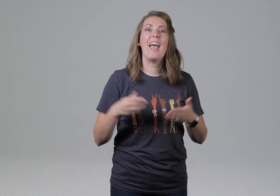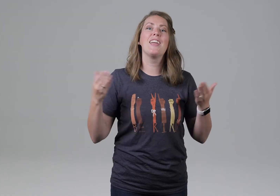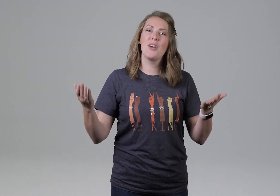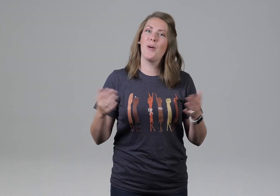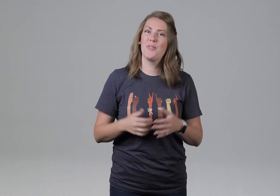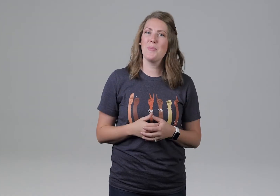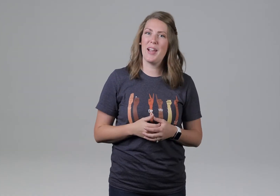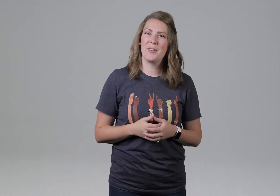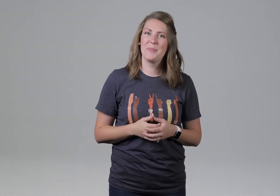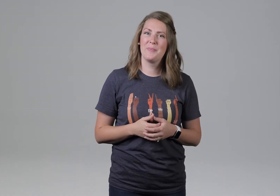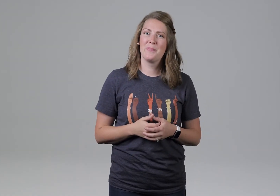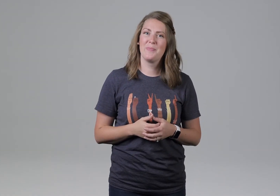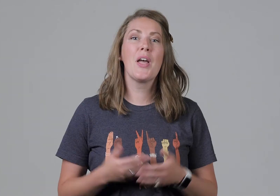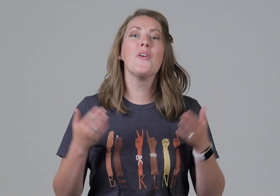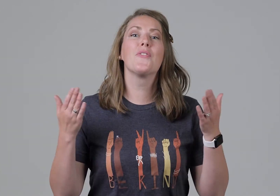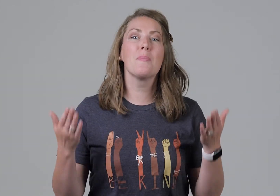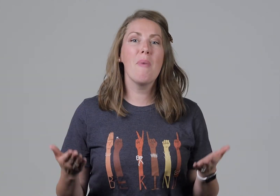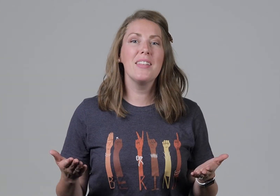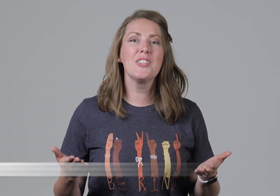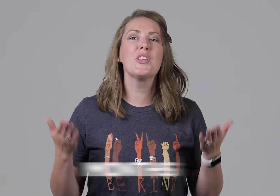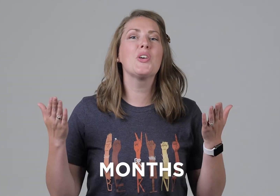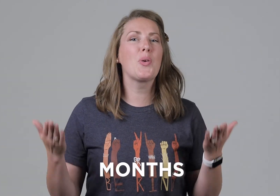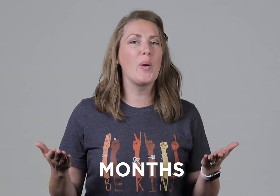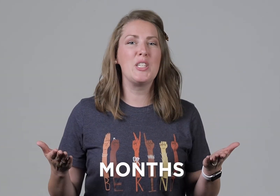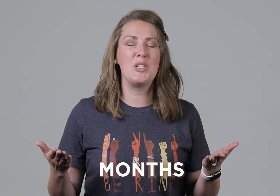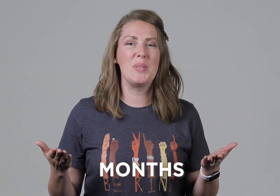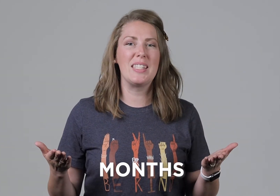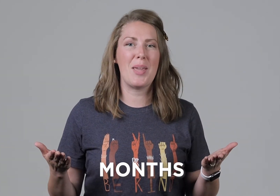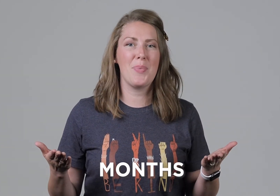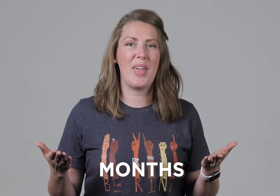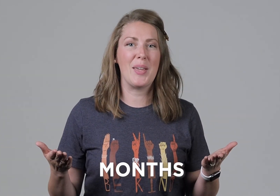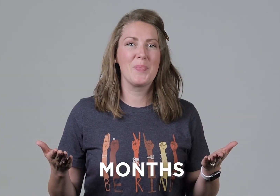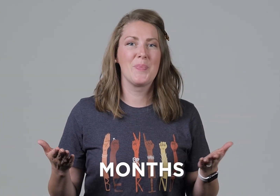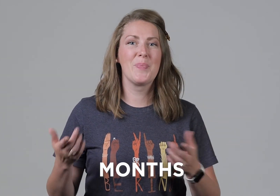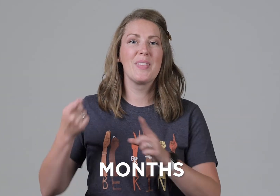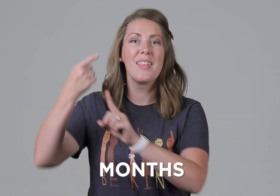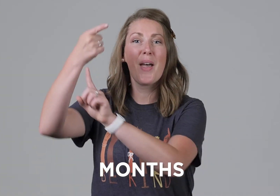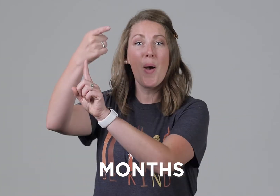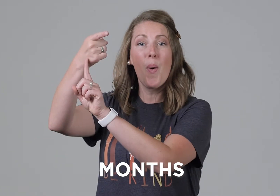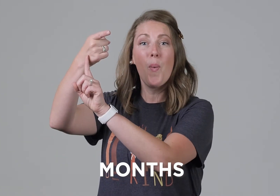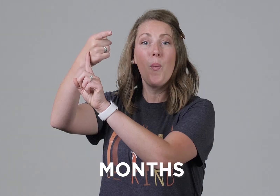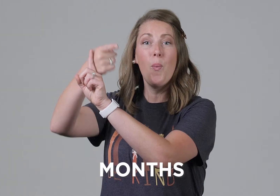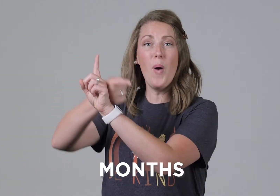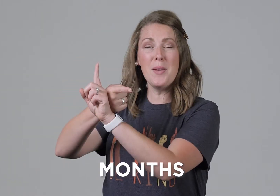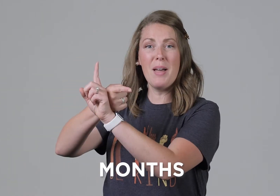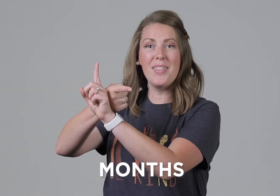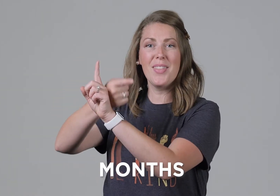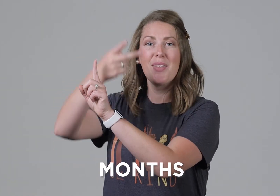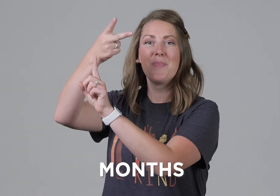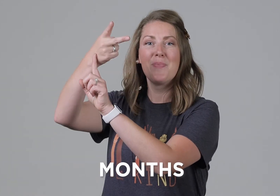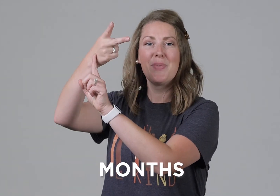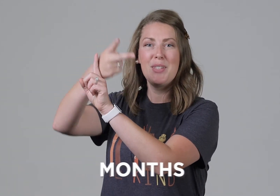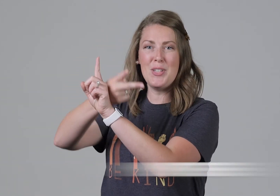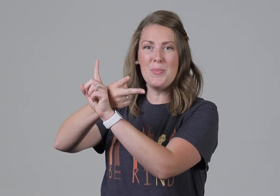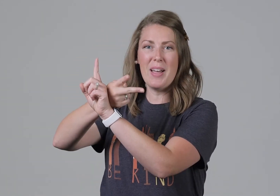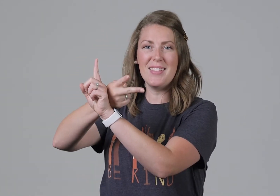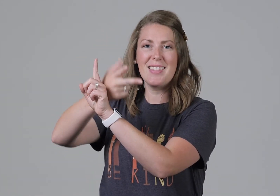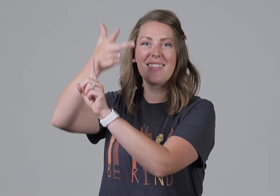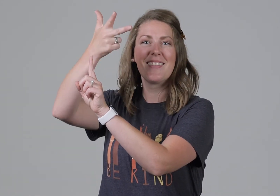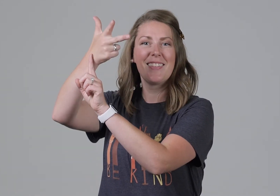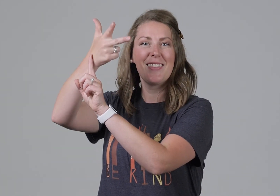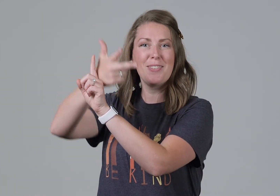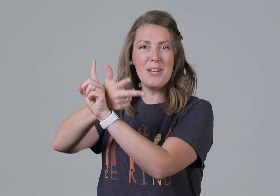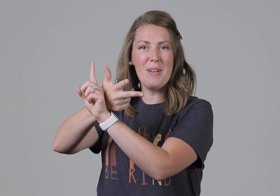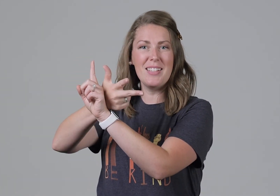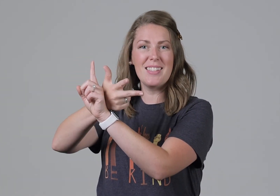and go on from there. For months, you're going to do the same thing. One month, two months, three months,